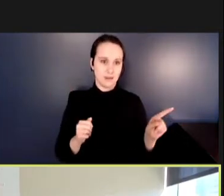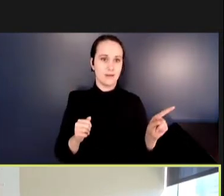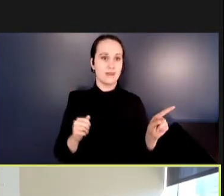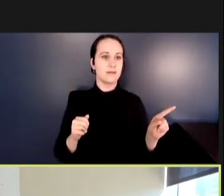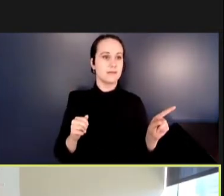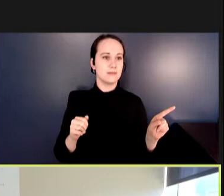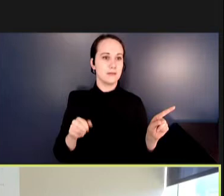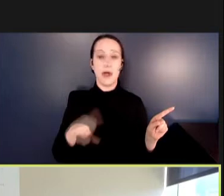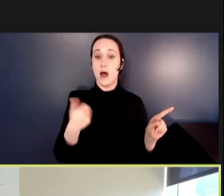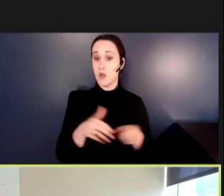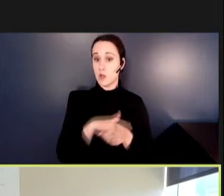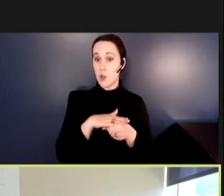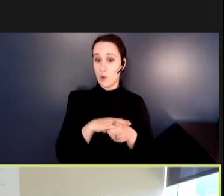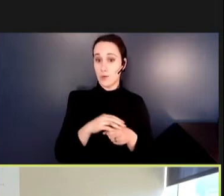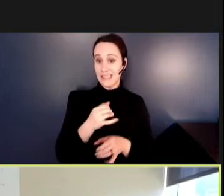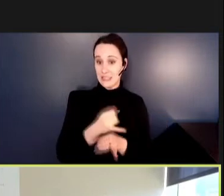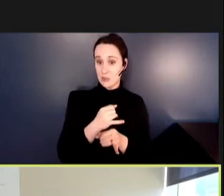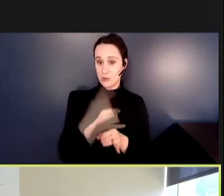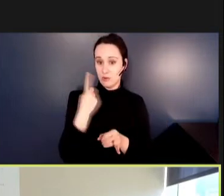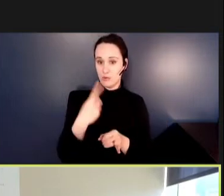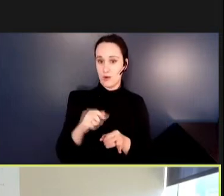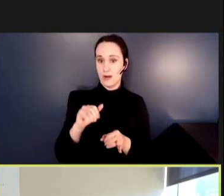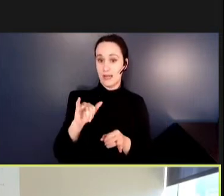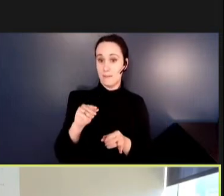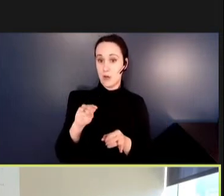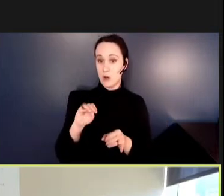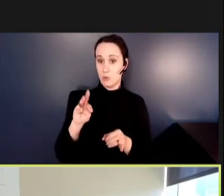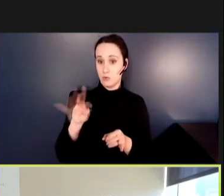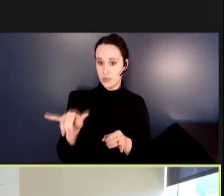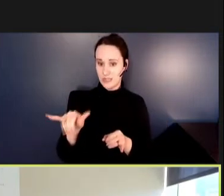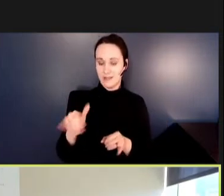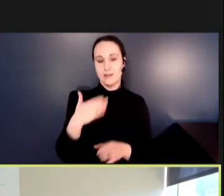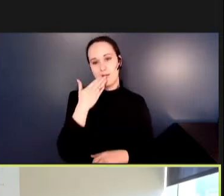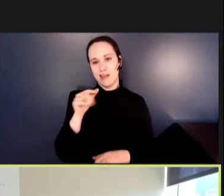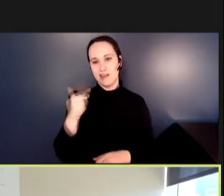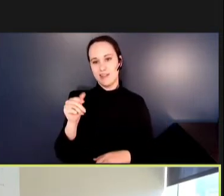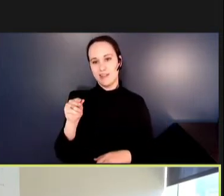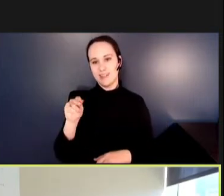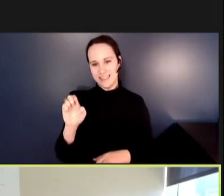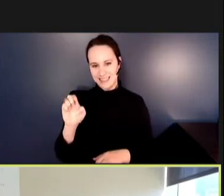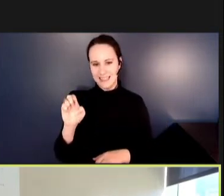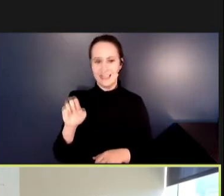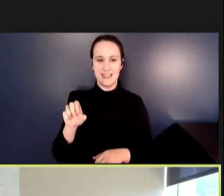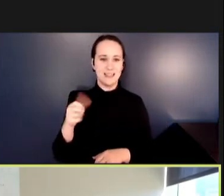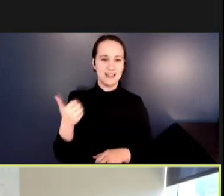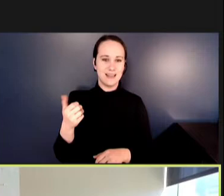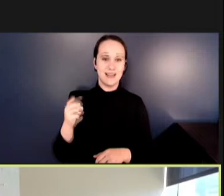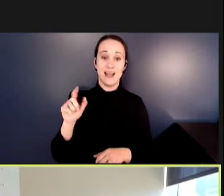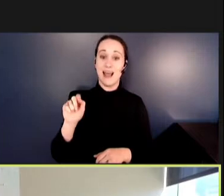Jolla Institute for Immunology. So thanks to Jean Tan, Alba Grafone, and Alex Settee.